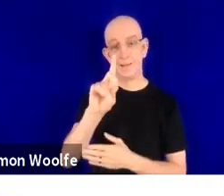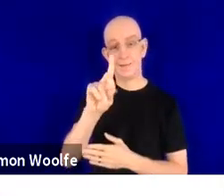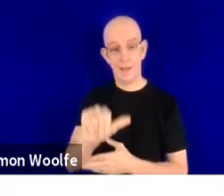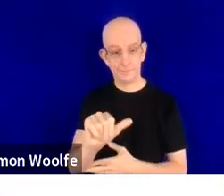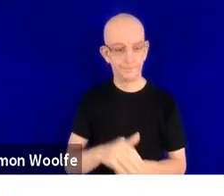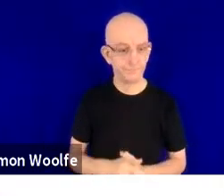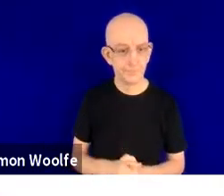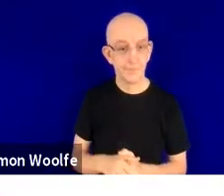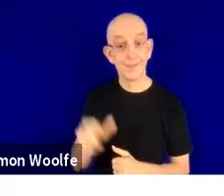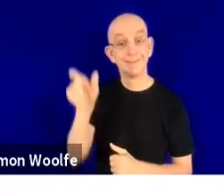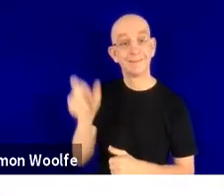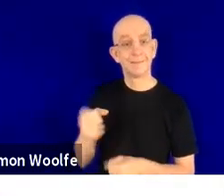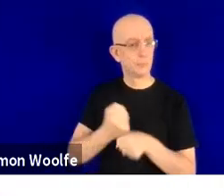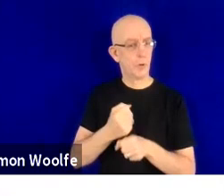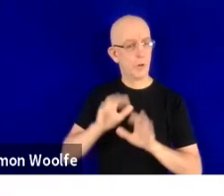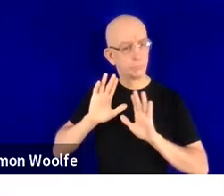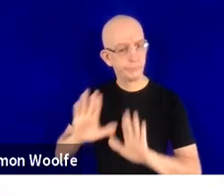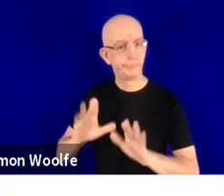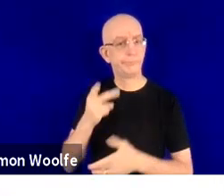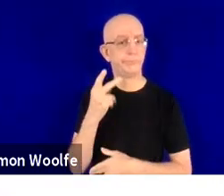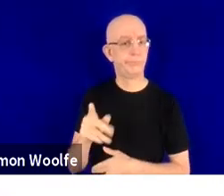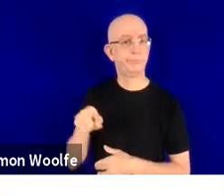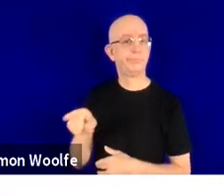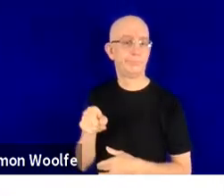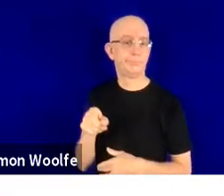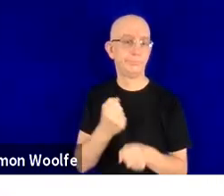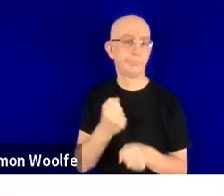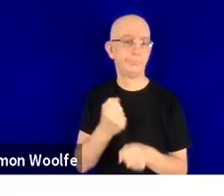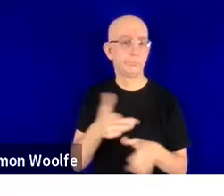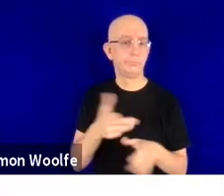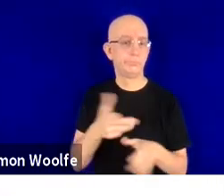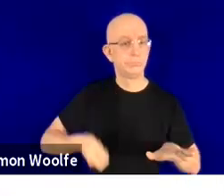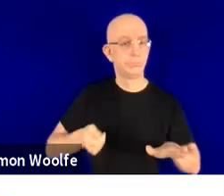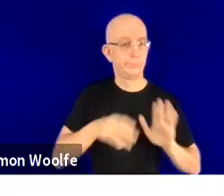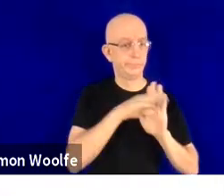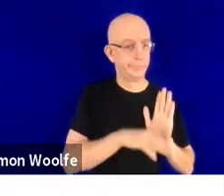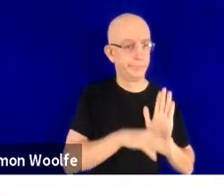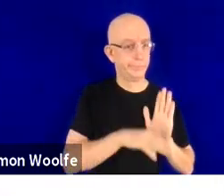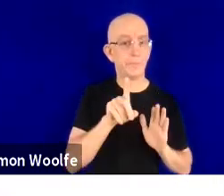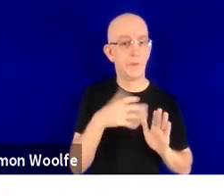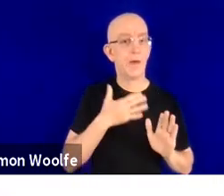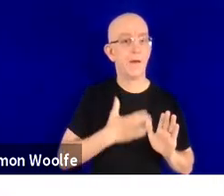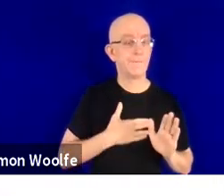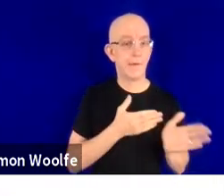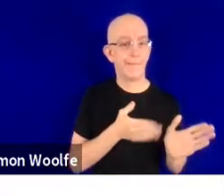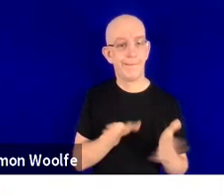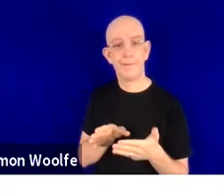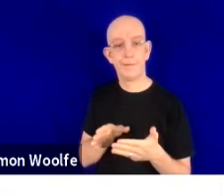She has supported organizations of persons with disabilities from underrepresented groups, including women with disabilities